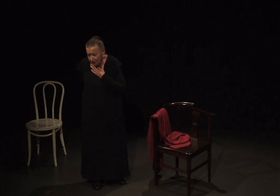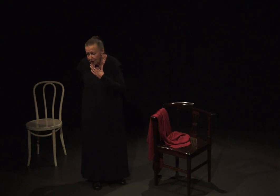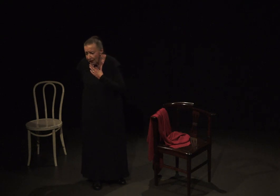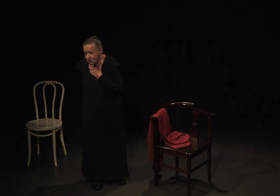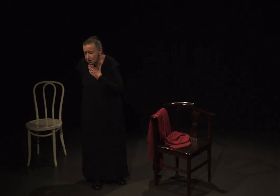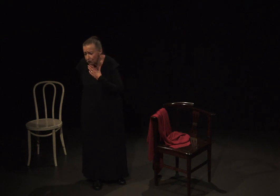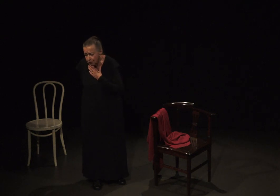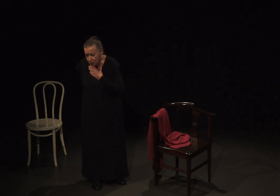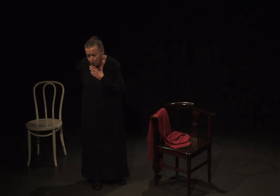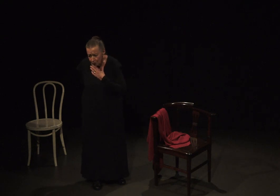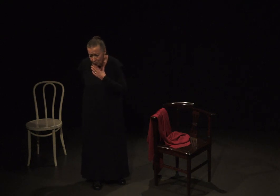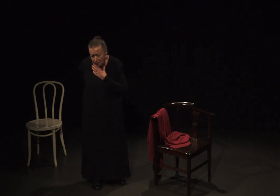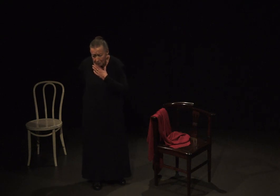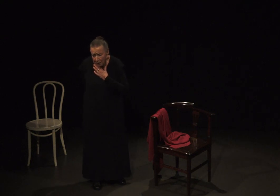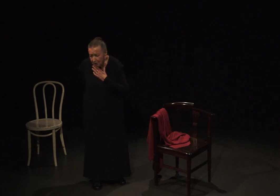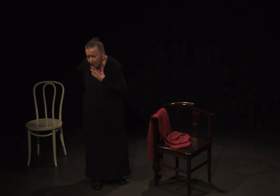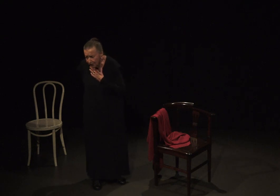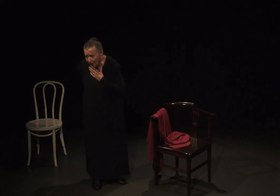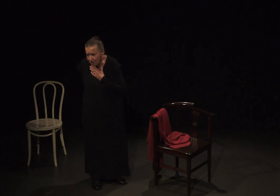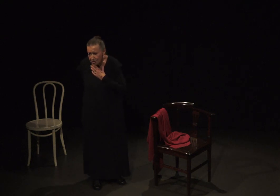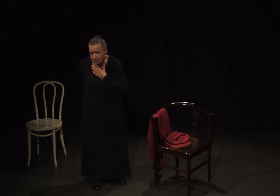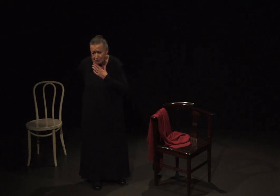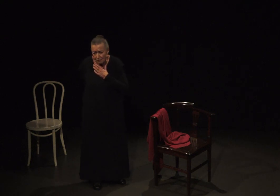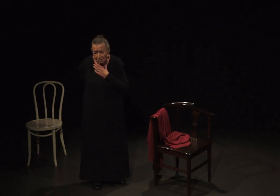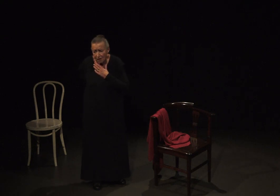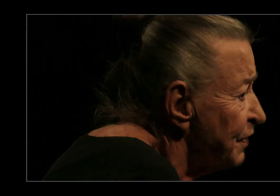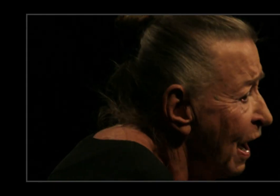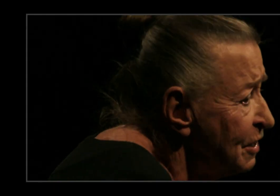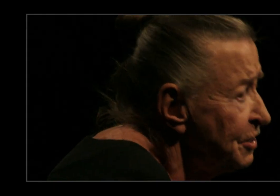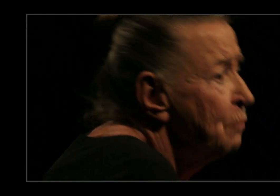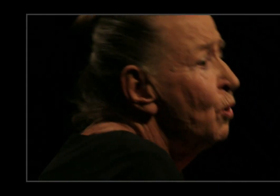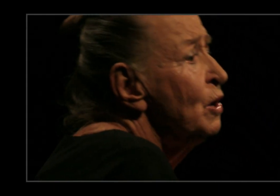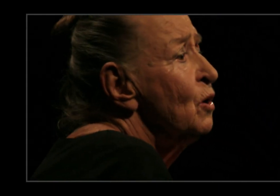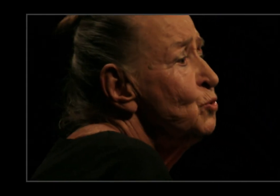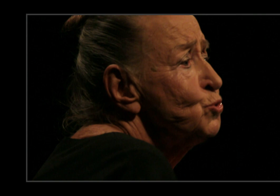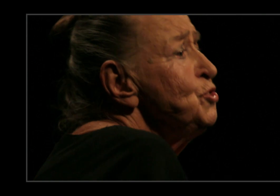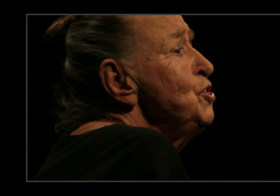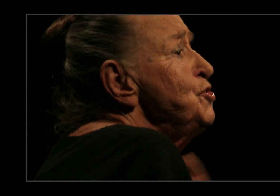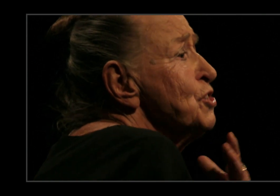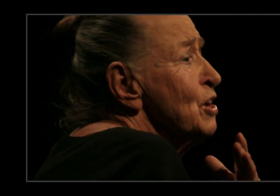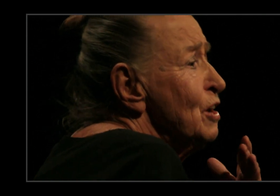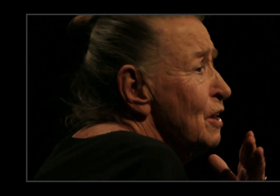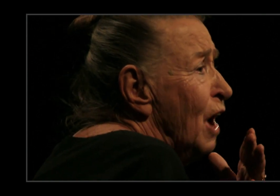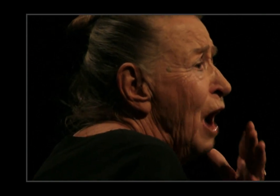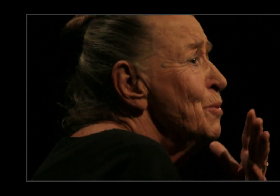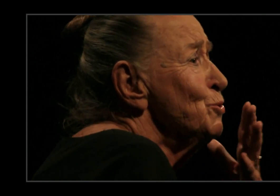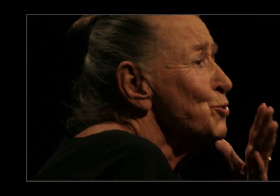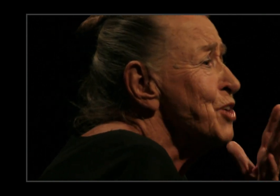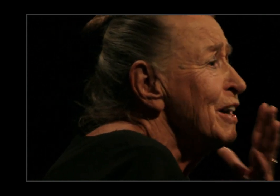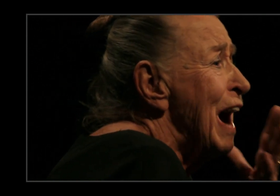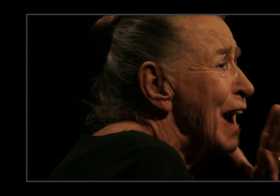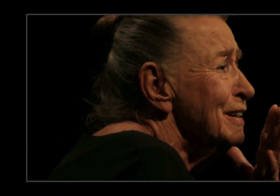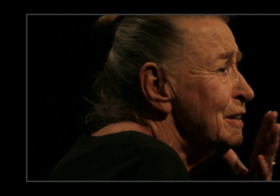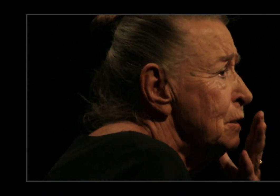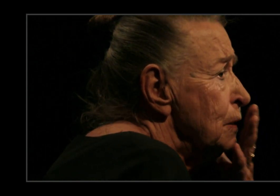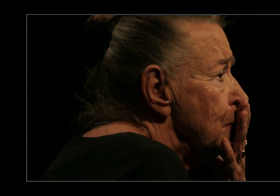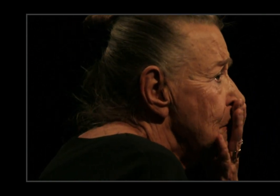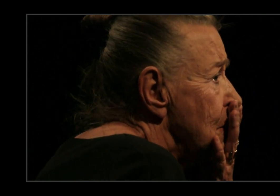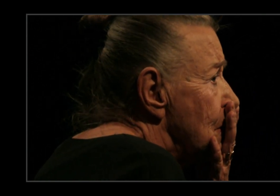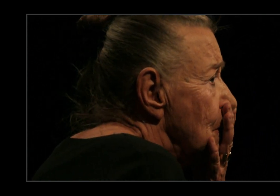After so many false alarms! They'd shout, 'Napoleon's coming!,' remember? And we'd wait.